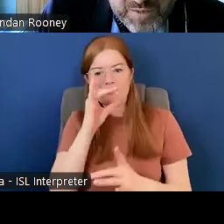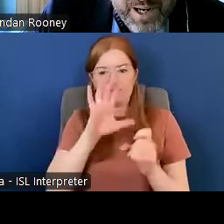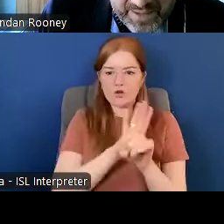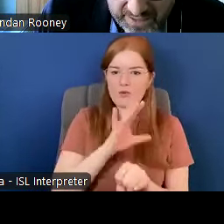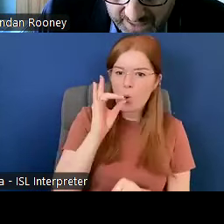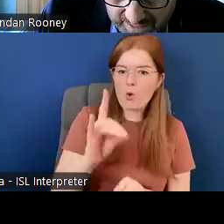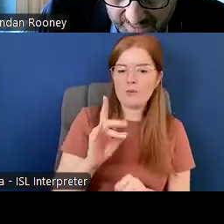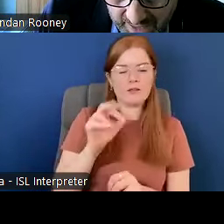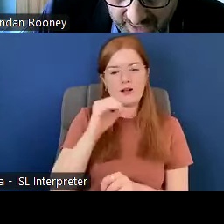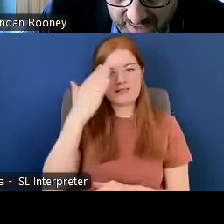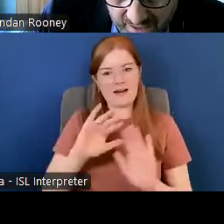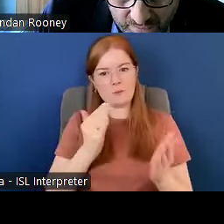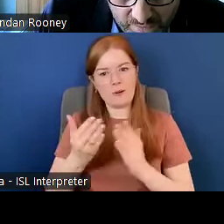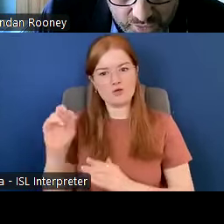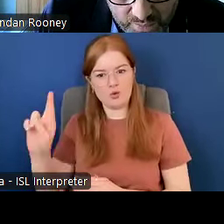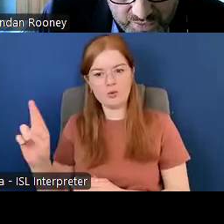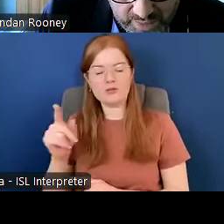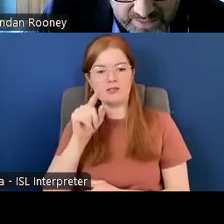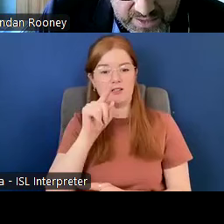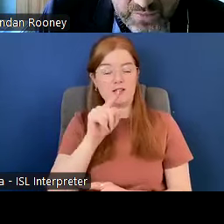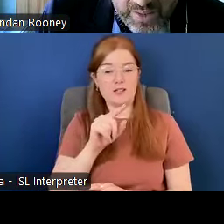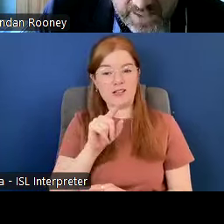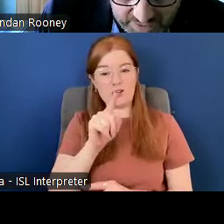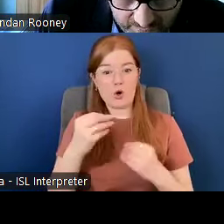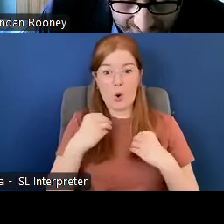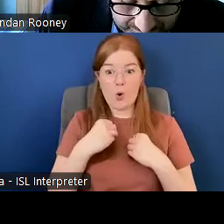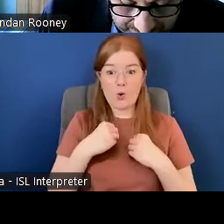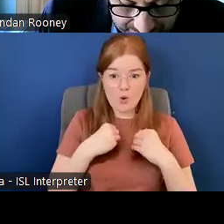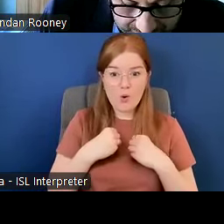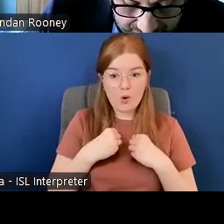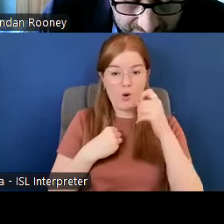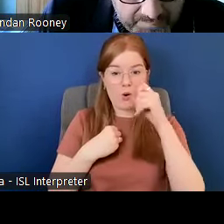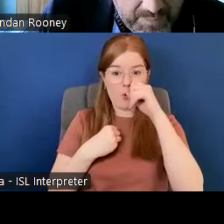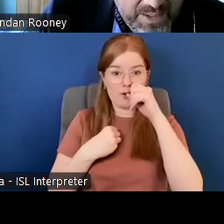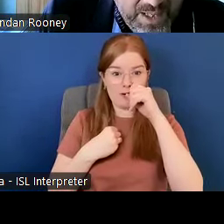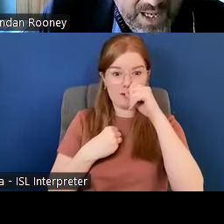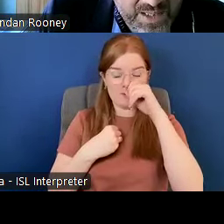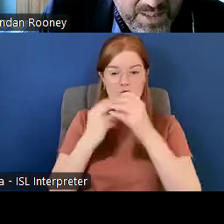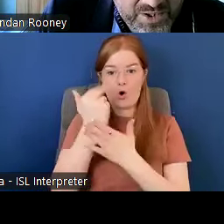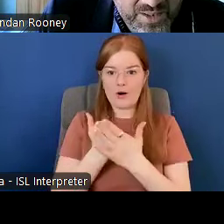despairing than his. In her Rouault's winter gives way to spring." As I mentioned